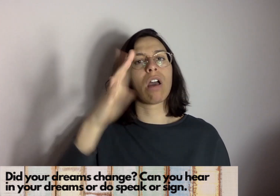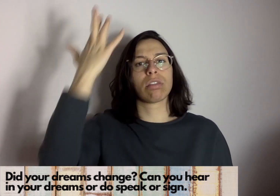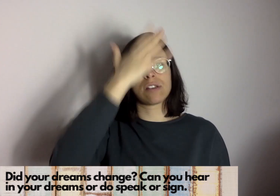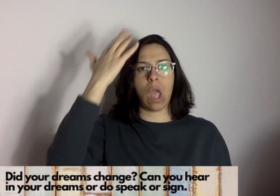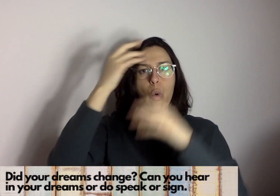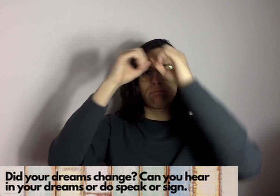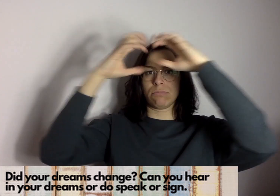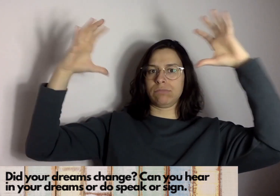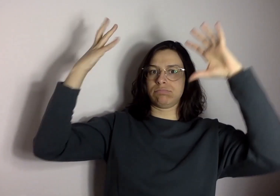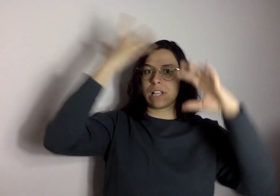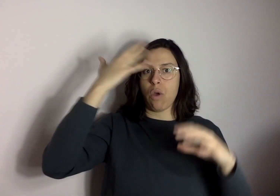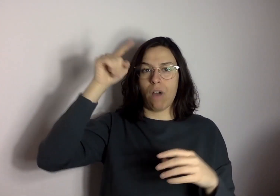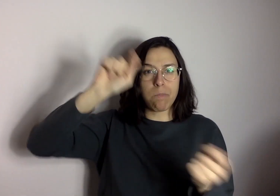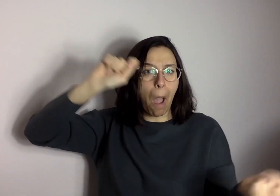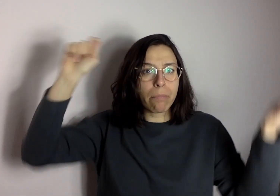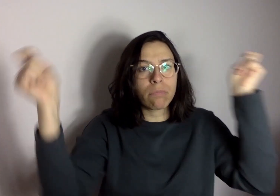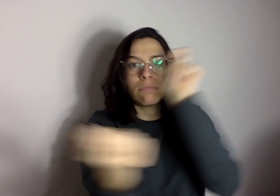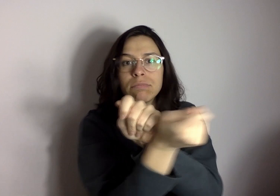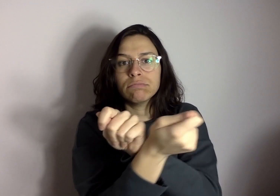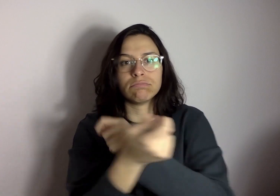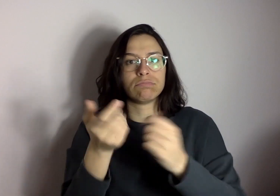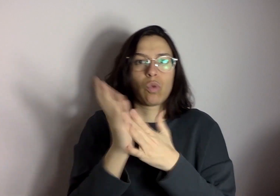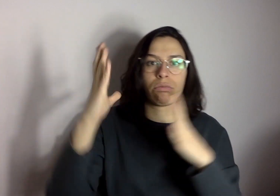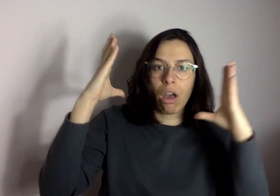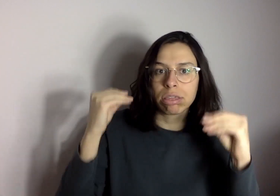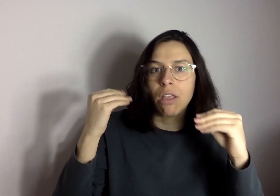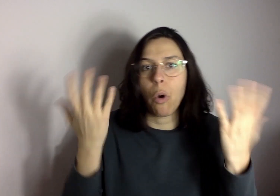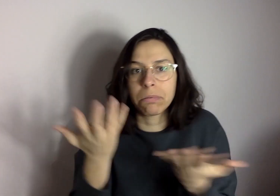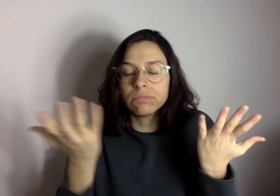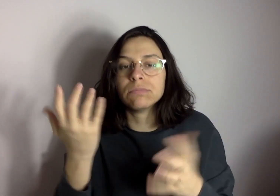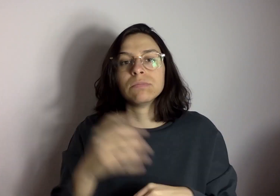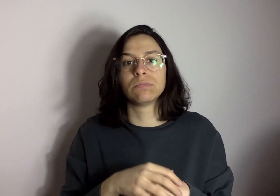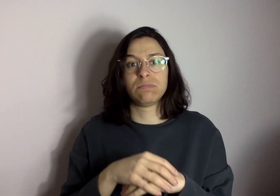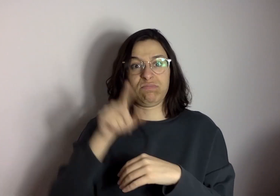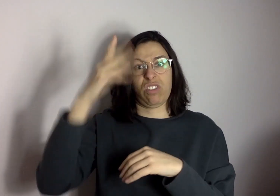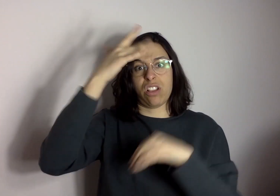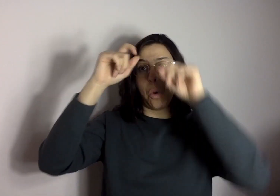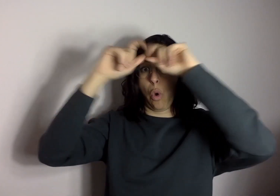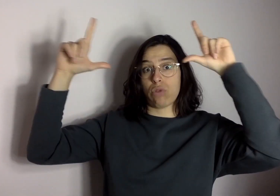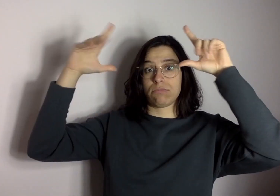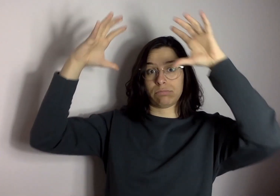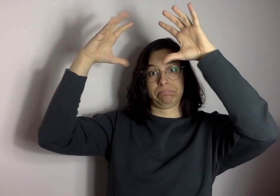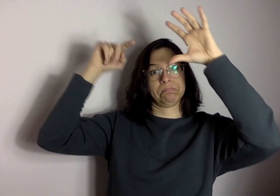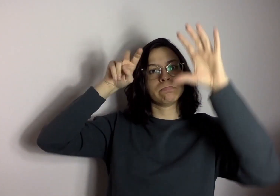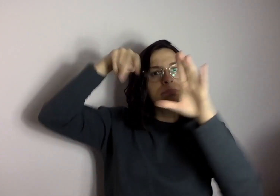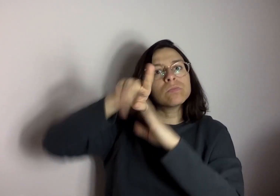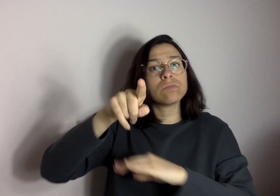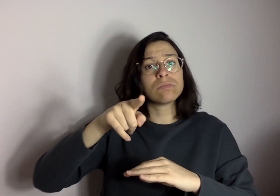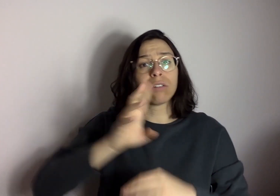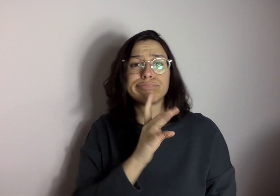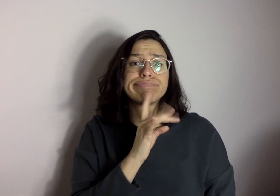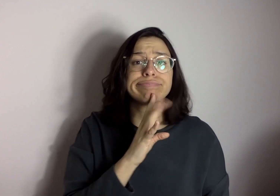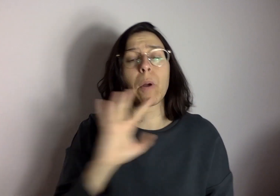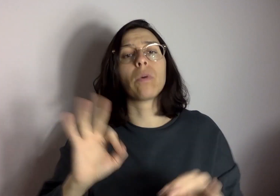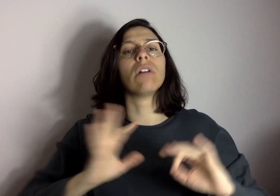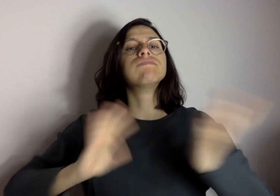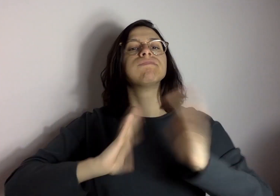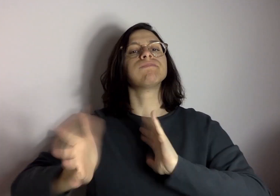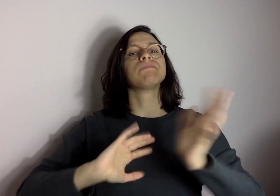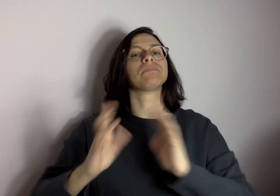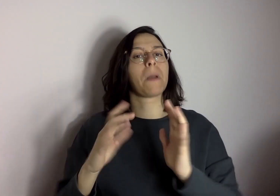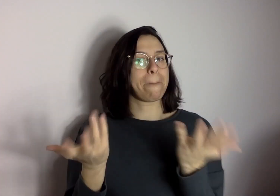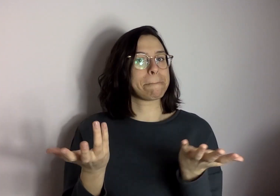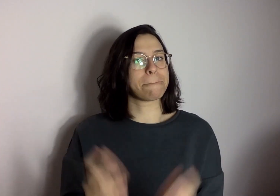Did your dreams change a lot since you went deaf? In your dreams do you hear, talk or sign?